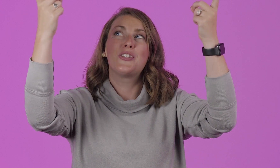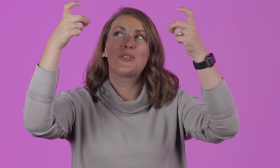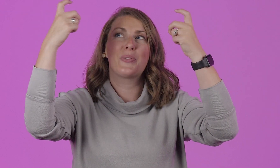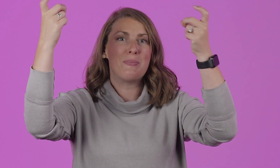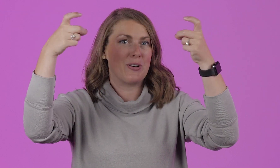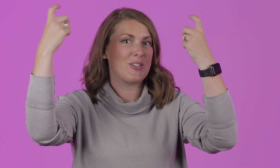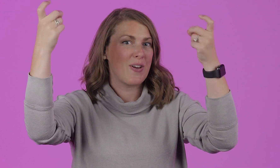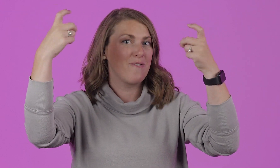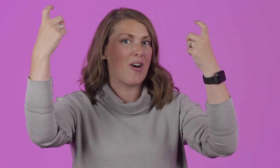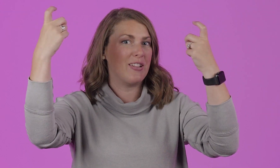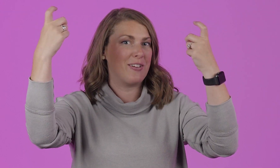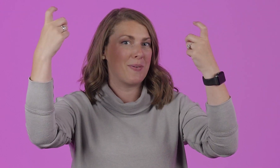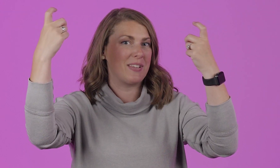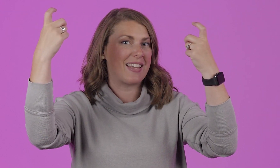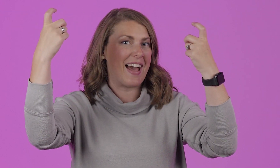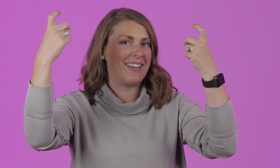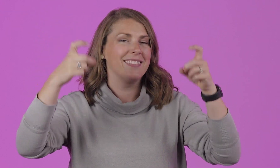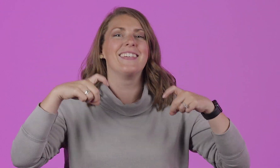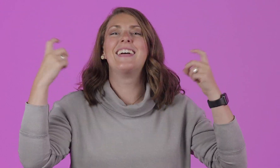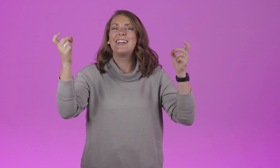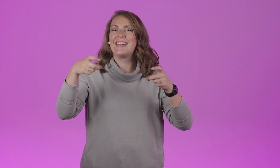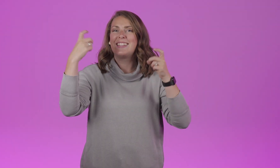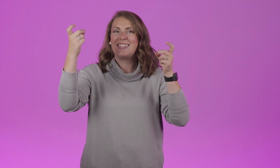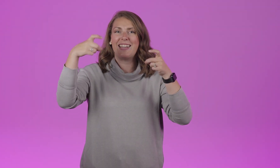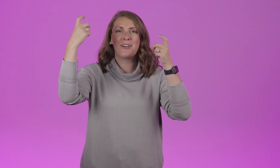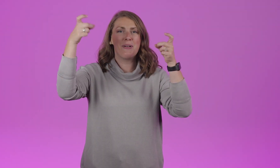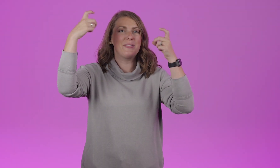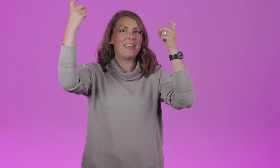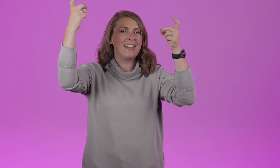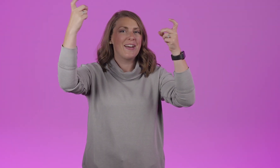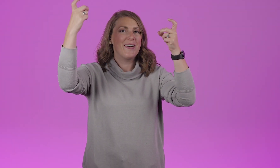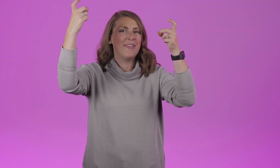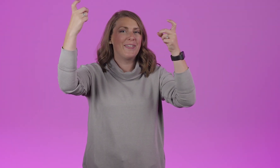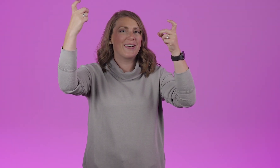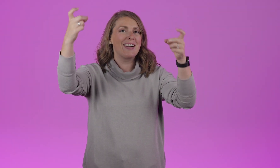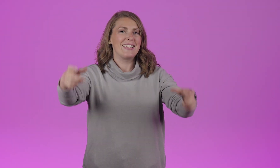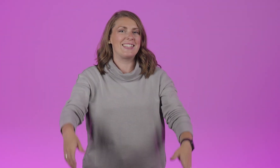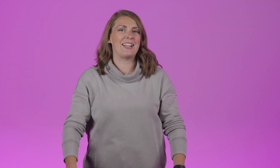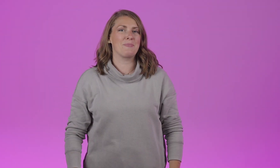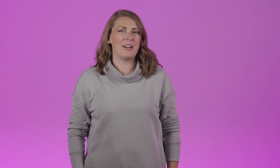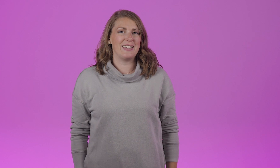streamers falling from the sky. CEREMONY or CELEBRATE